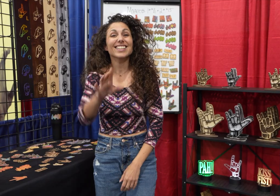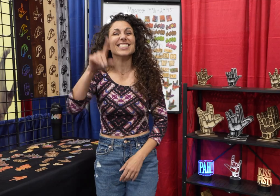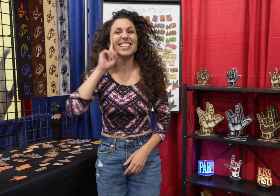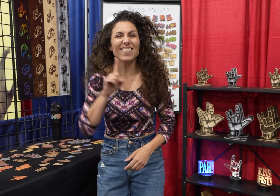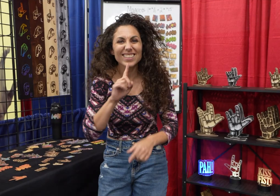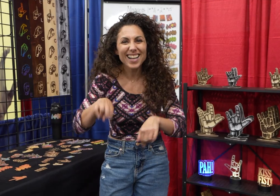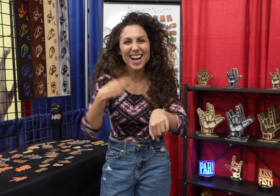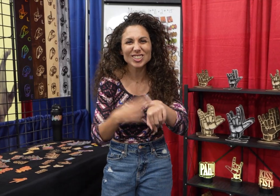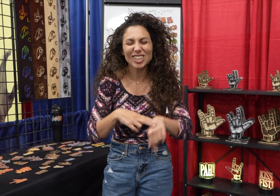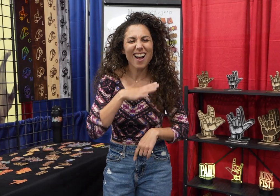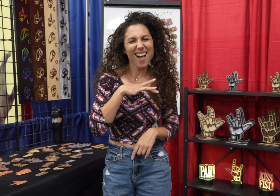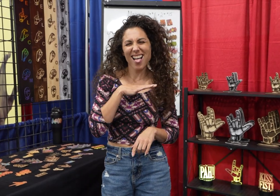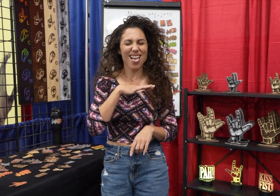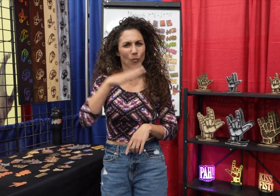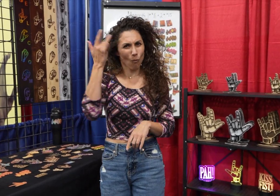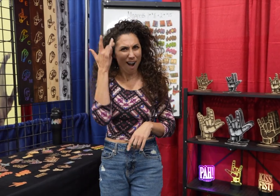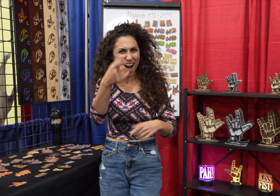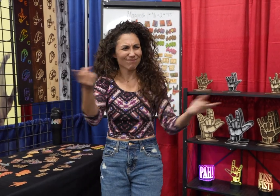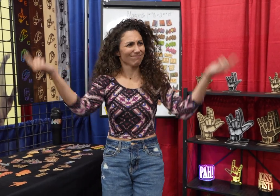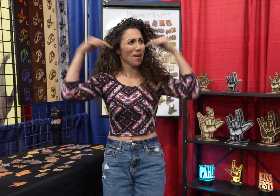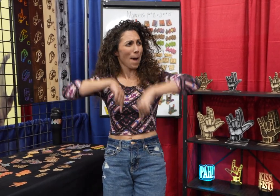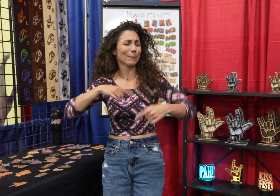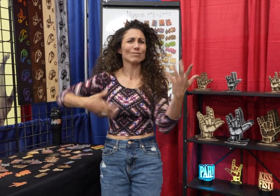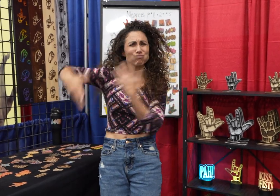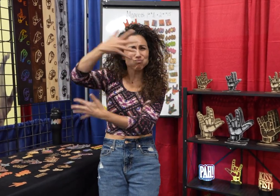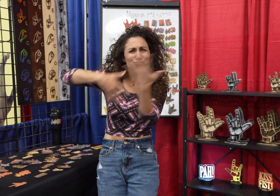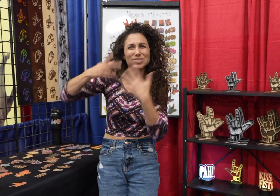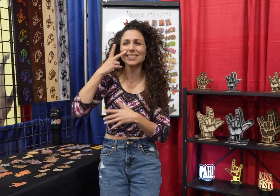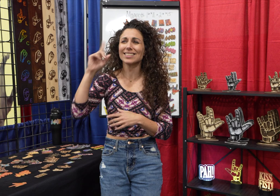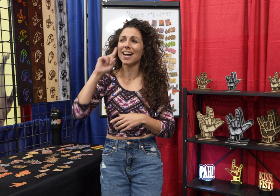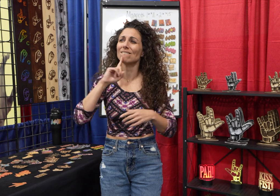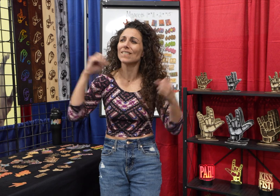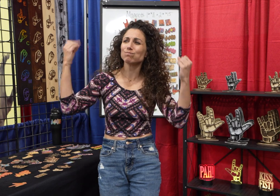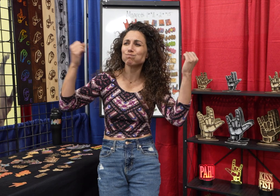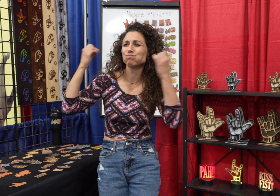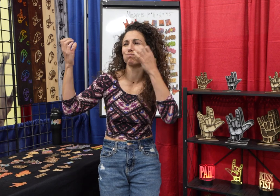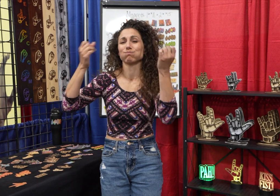DeafNation is so neat because everyone can come here to mingle, see Deaf people signing,